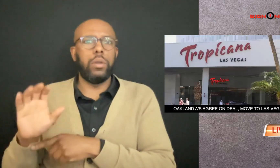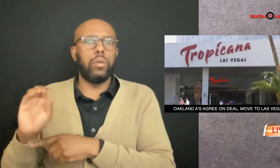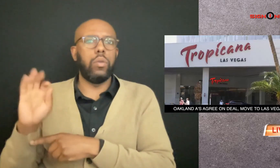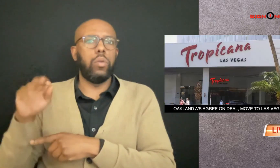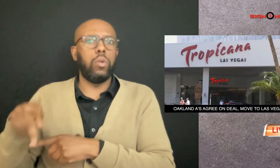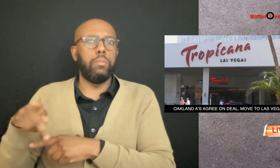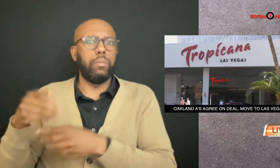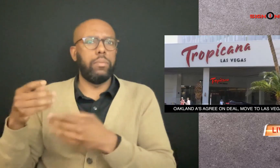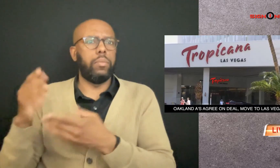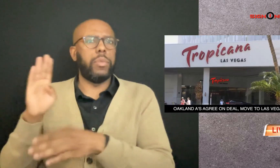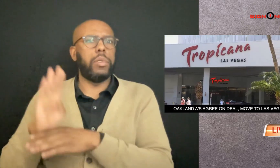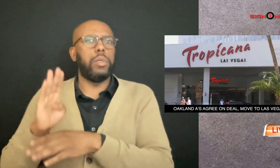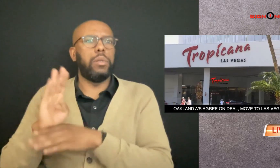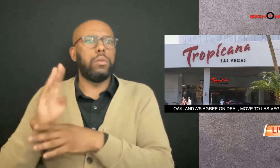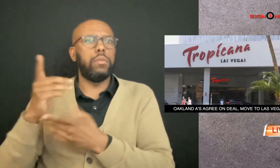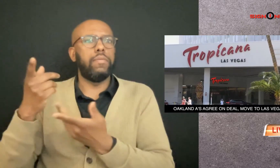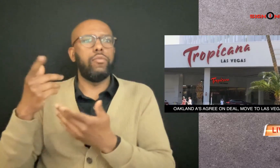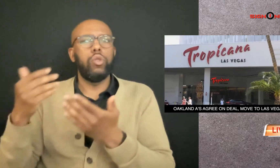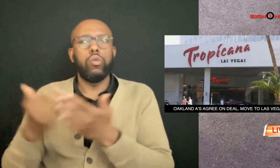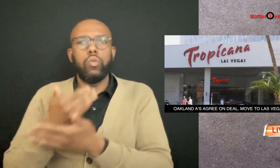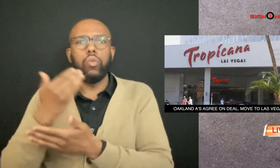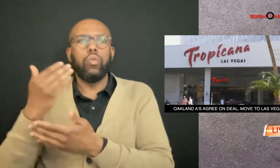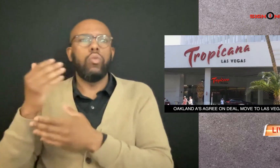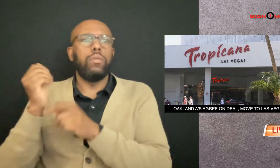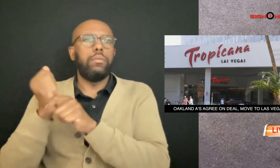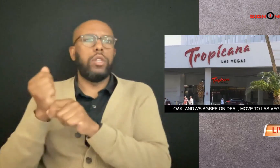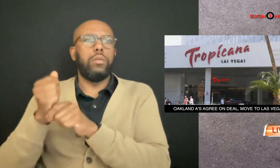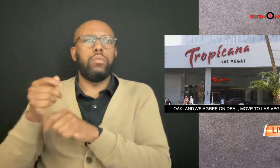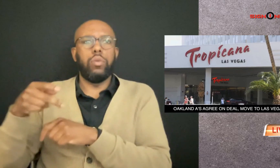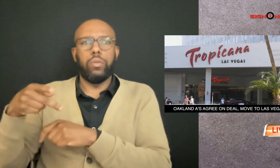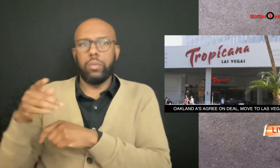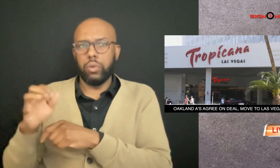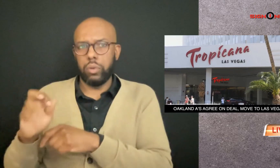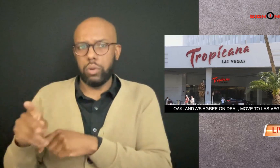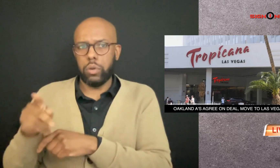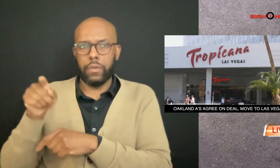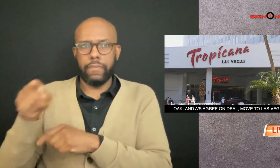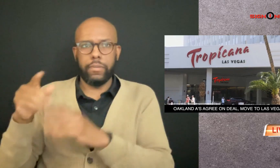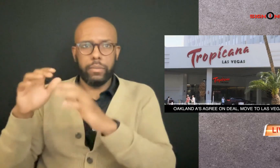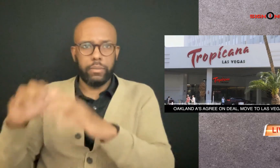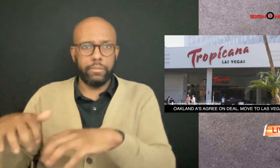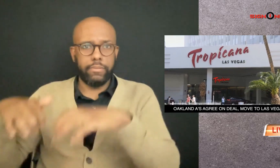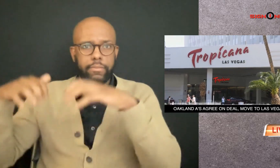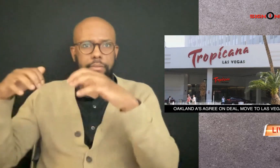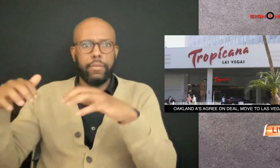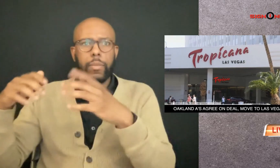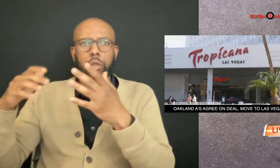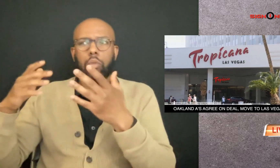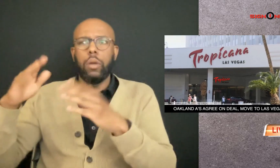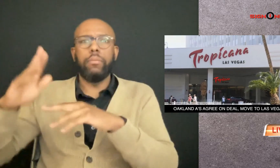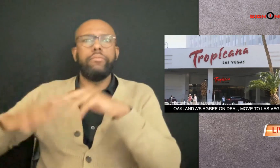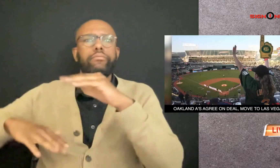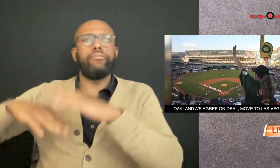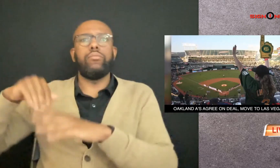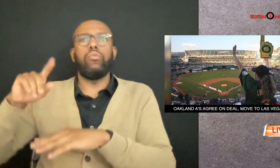the team has reached an agreement with Bally's Corporation for a new ballpark the stadium